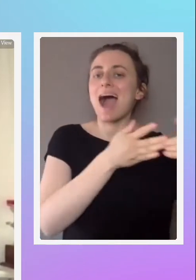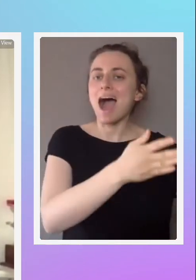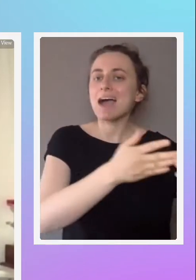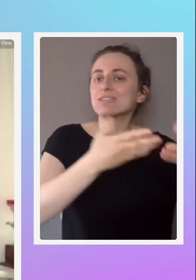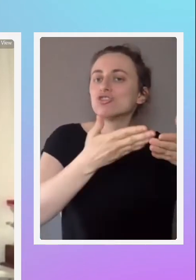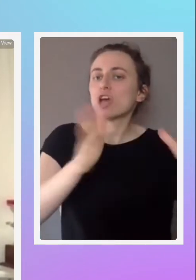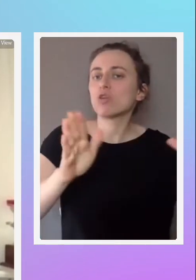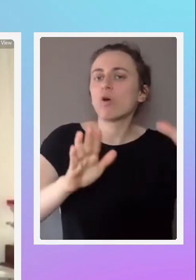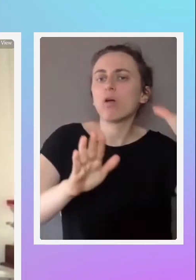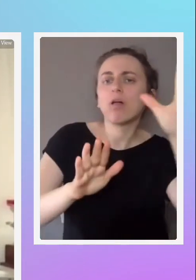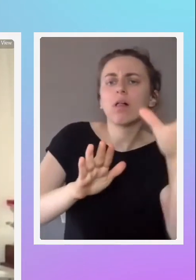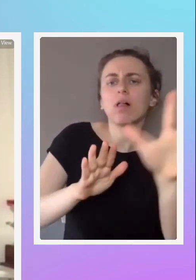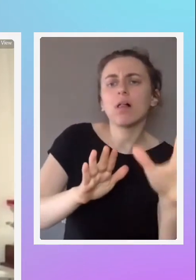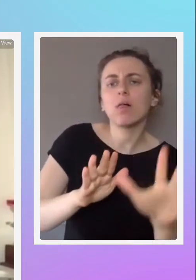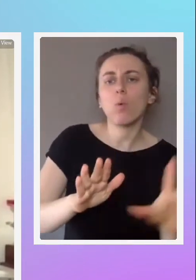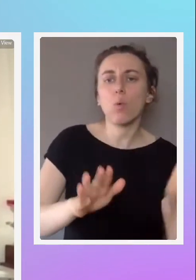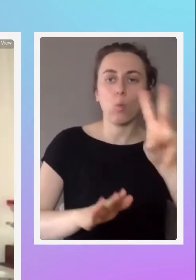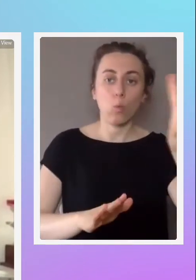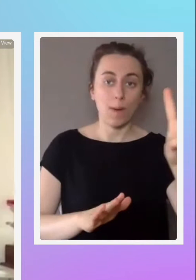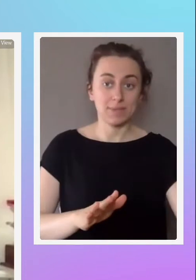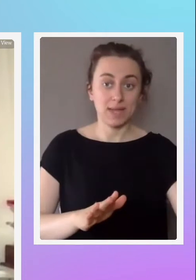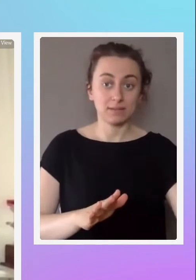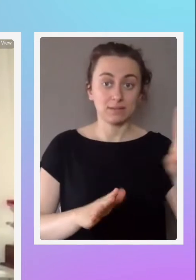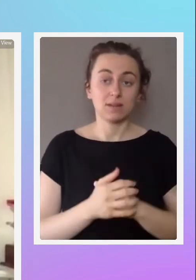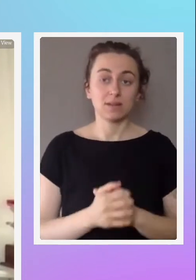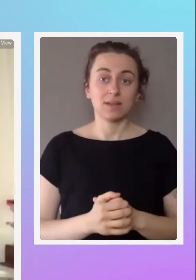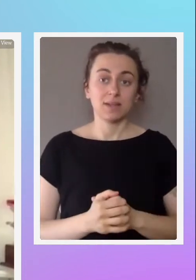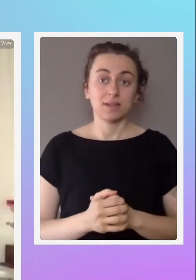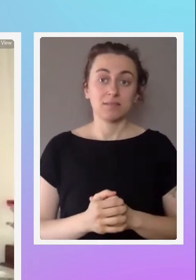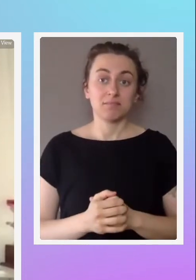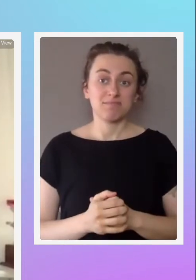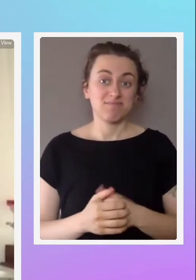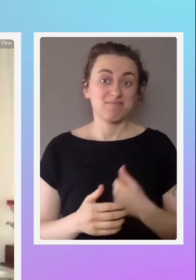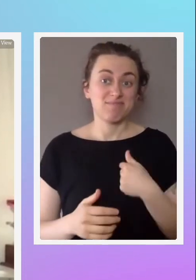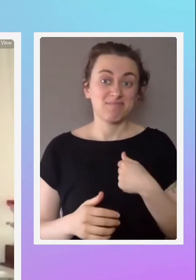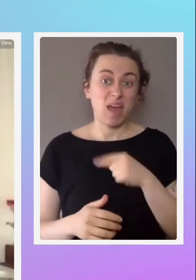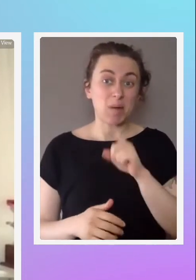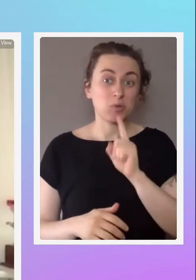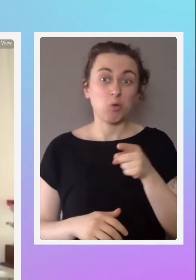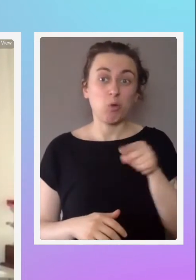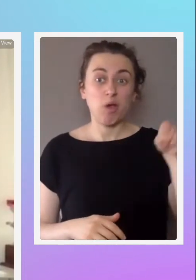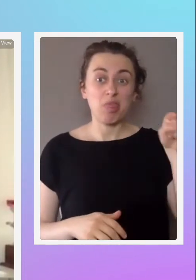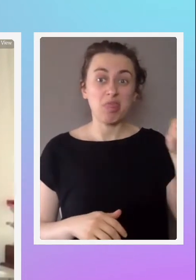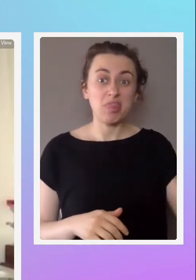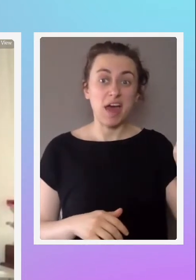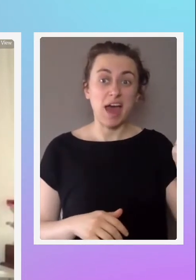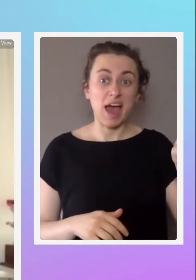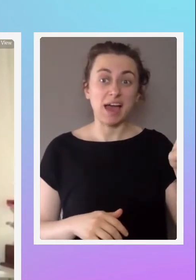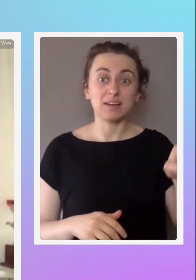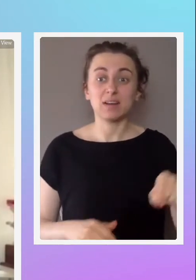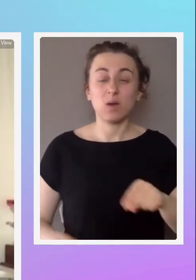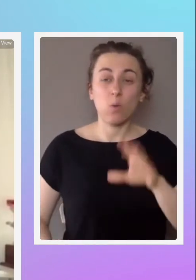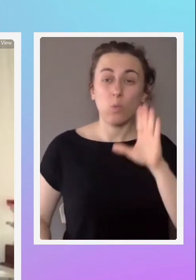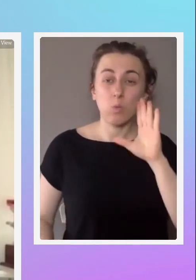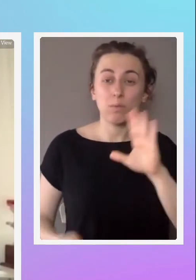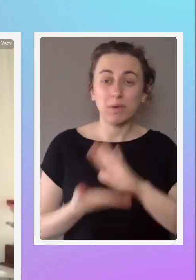I'm sure that that would get very old very quickly if you had to be repeatedly exposed to it